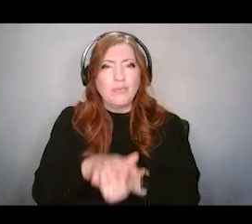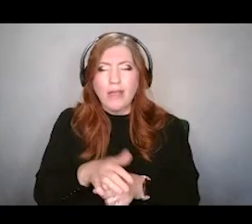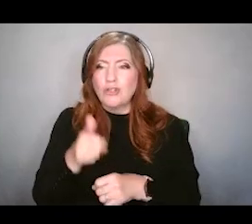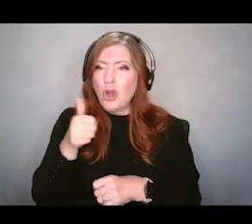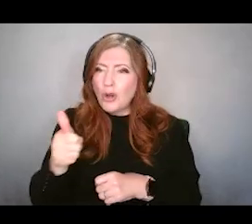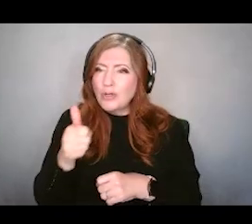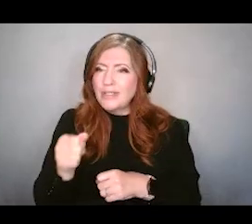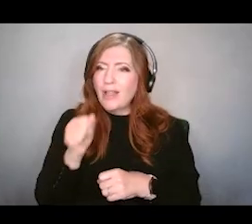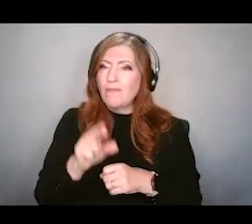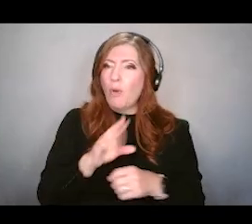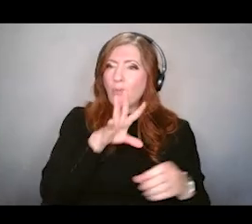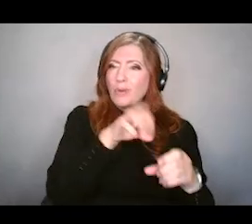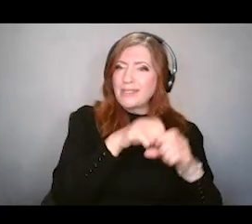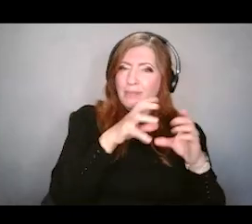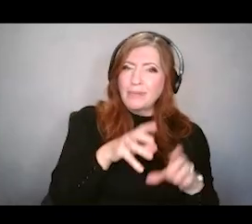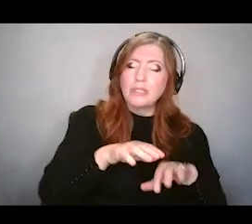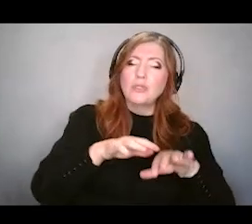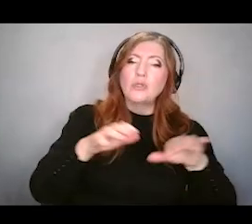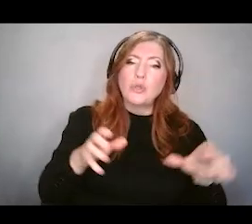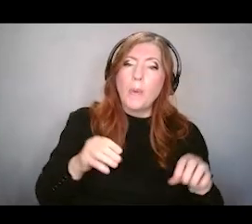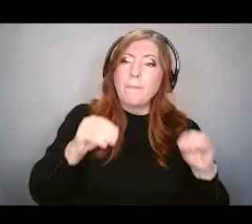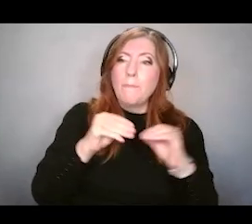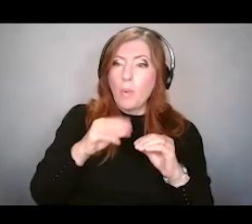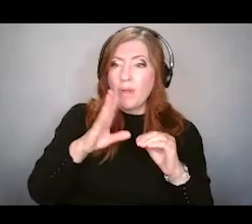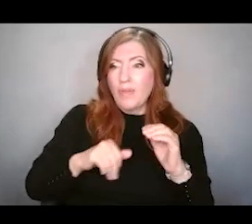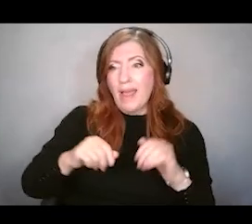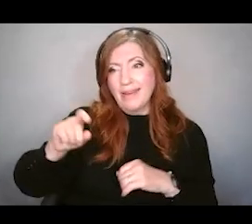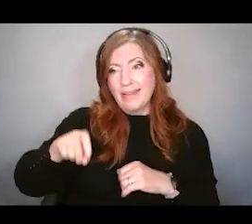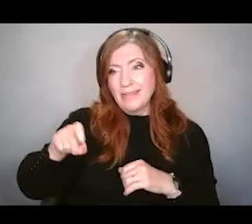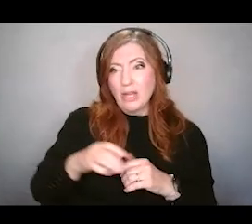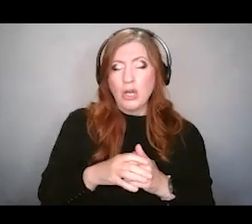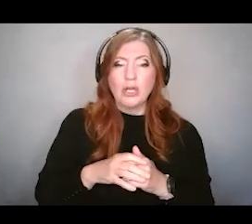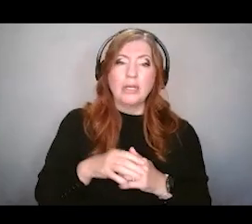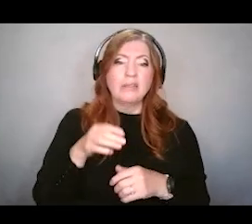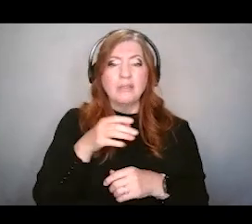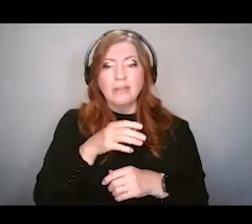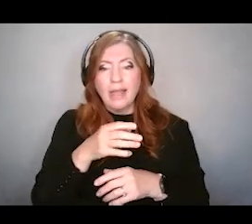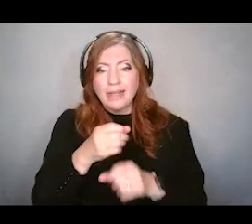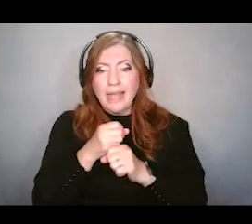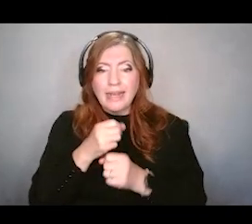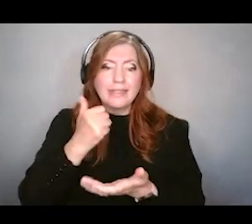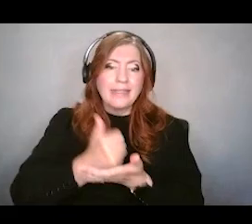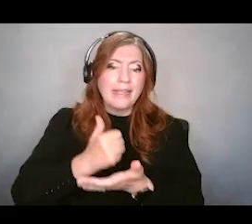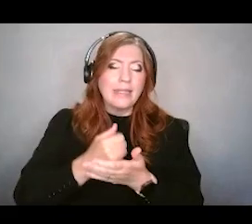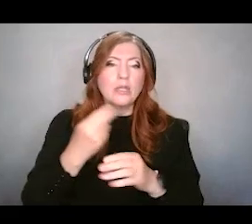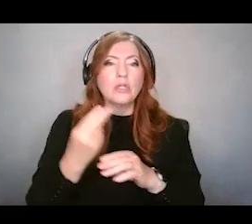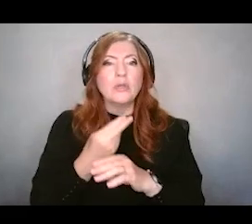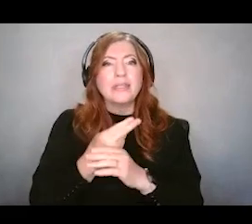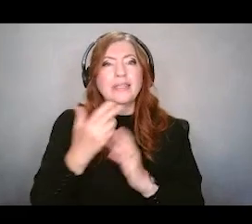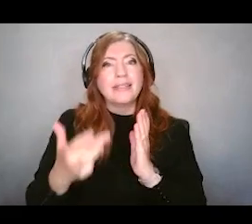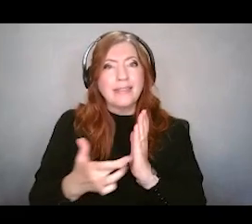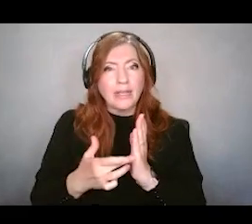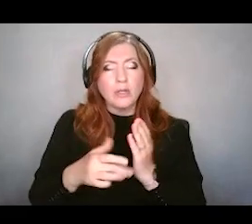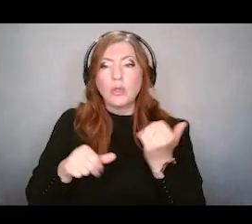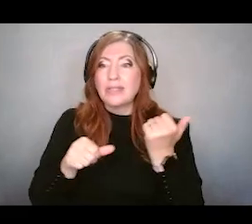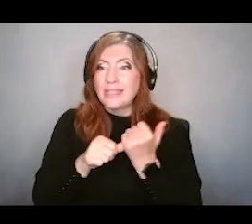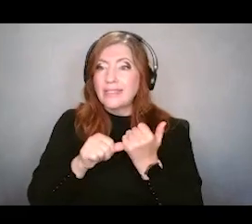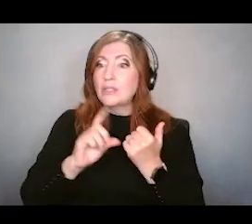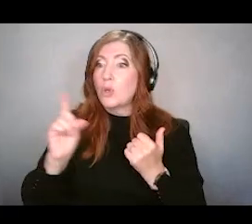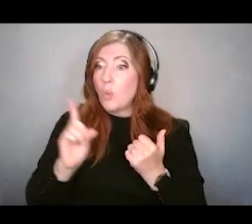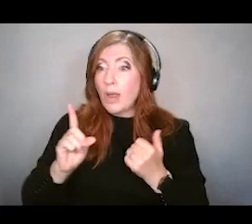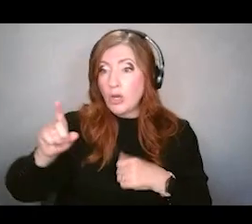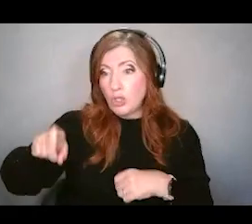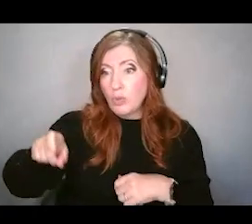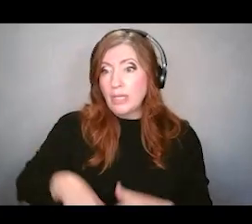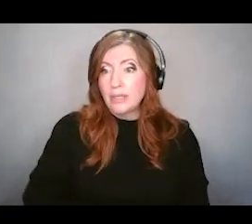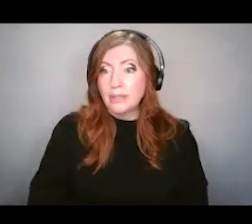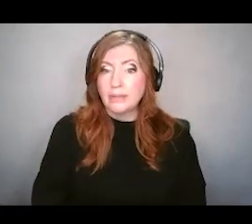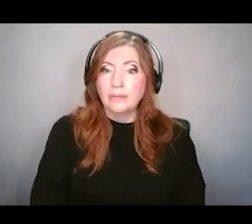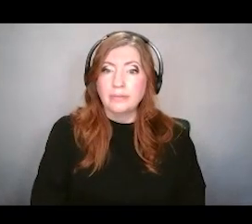to go beyond what’s truly necessary and seeking assistance through the TA where necessary.